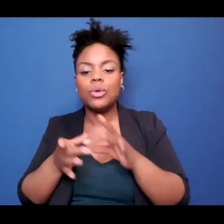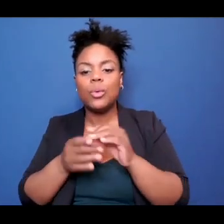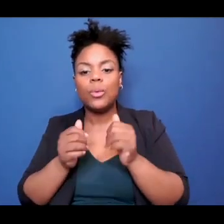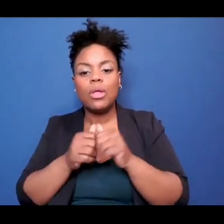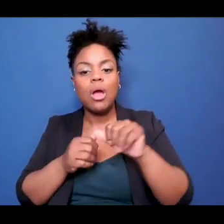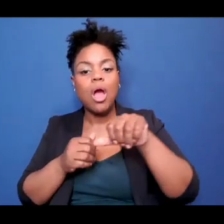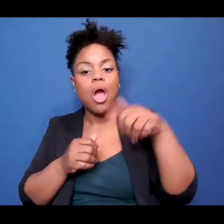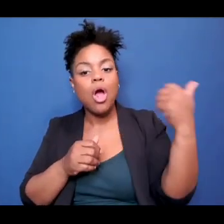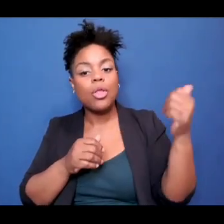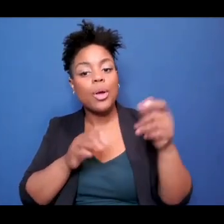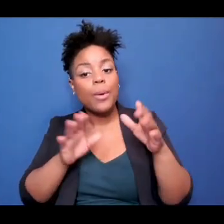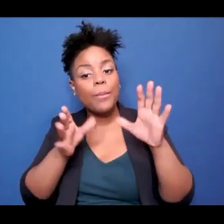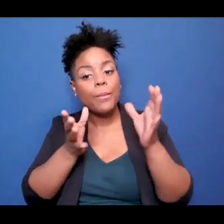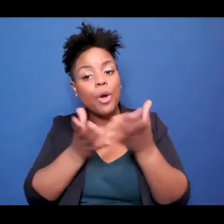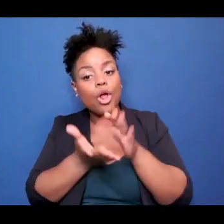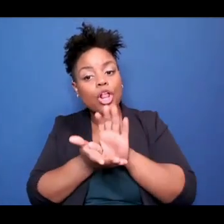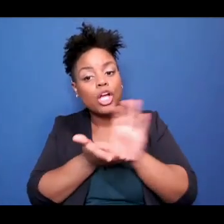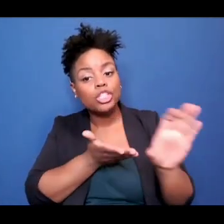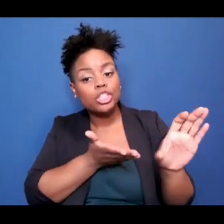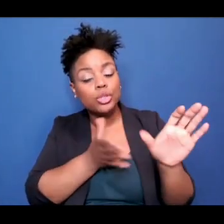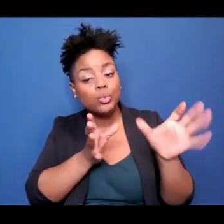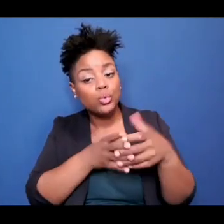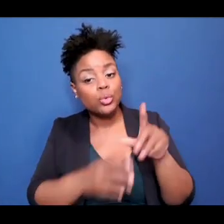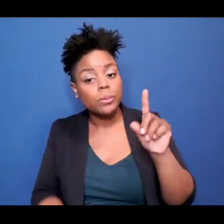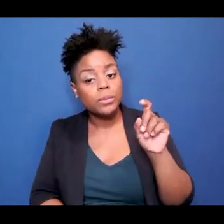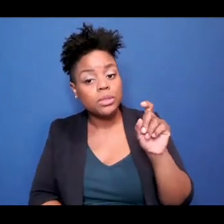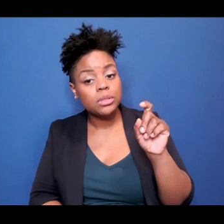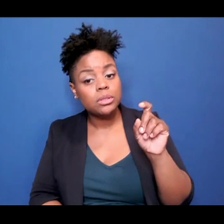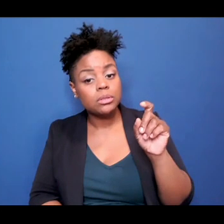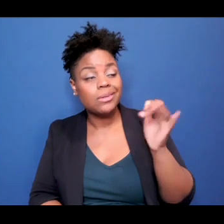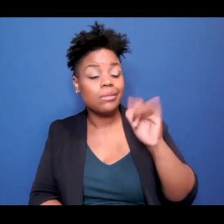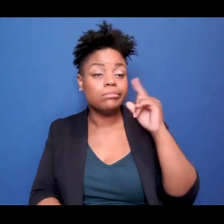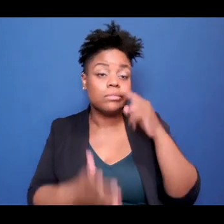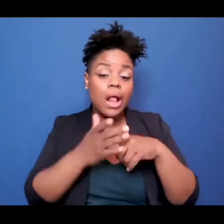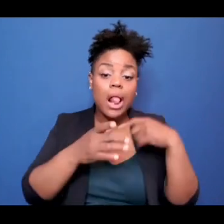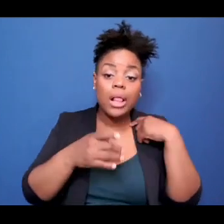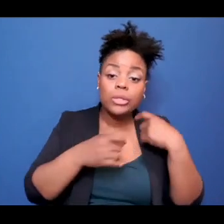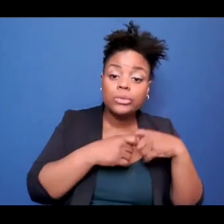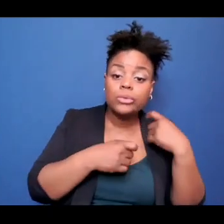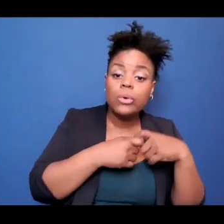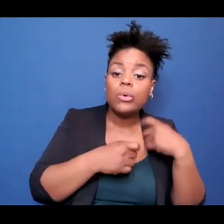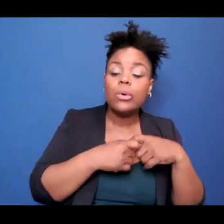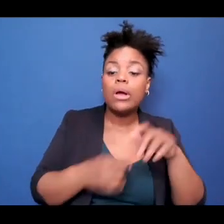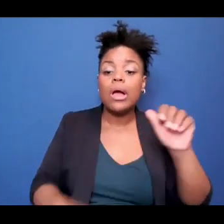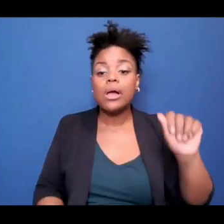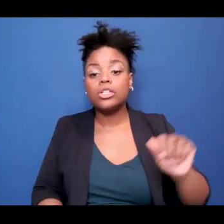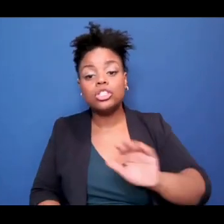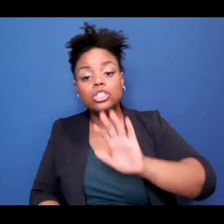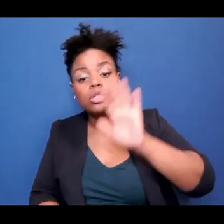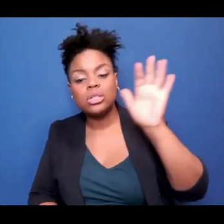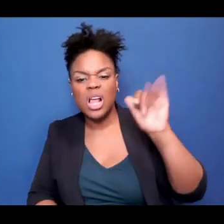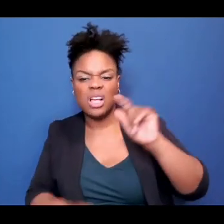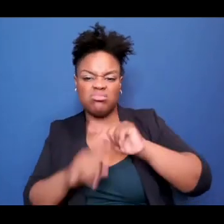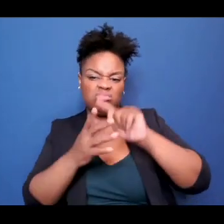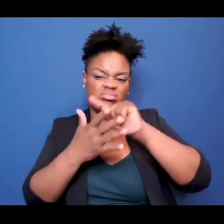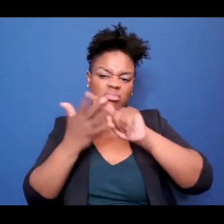GENERALLYIZED GROUP IN THE UNITED STATES, TO NATIVE AMERICANS, TO LATINOS, THIS PERSON WRITES, AND THE OTHER